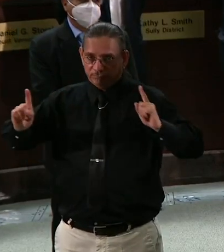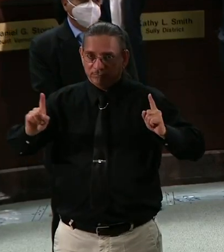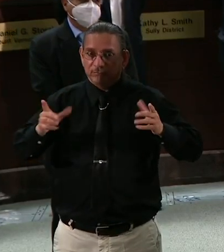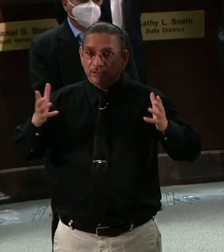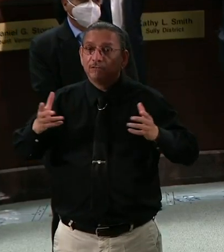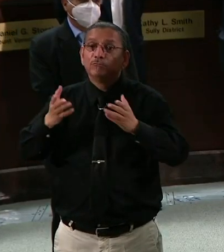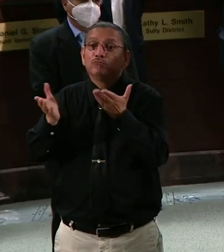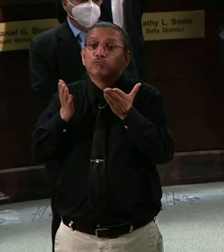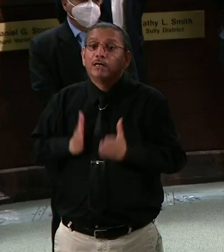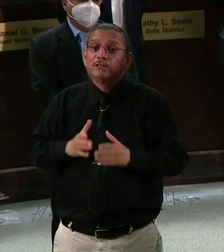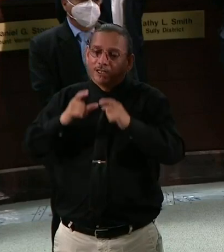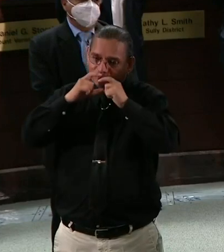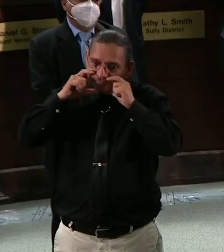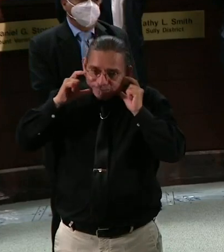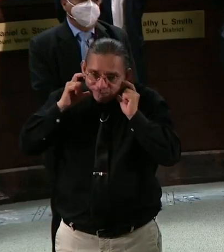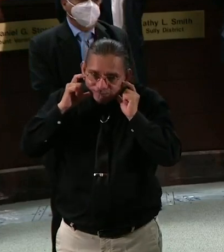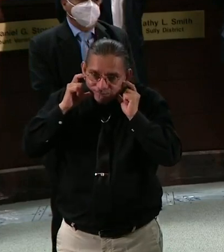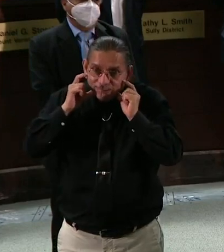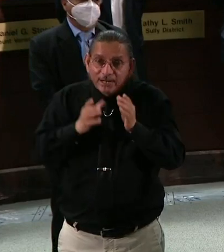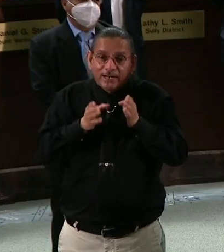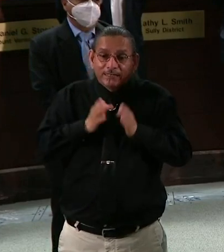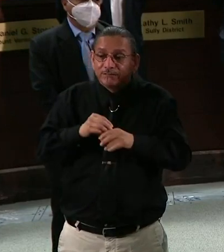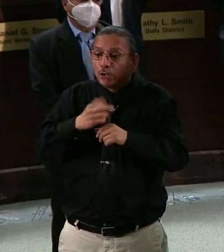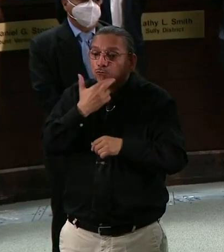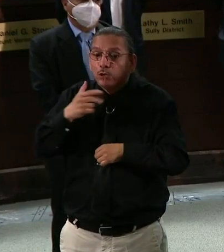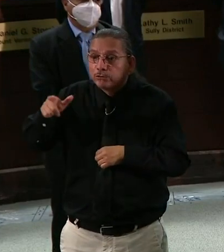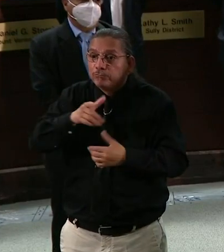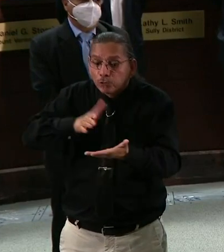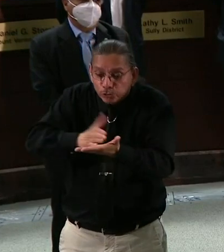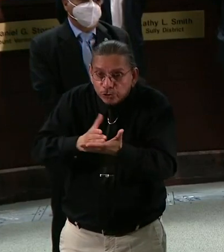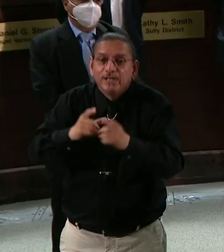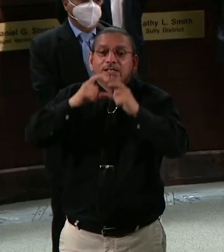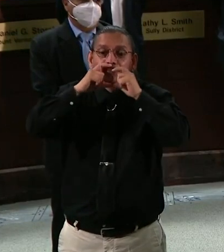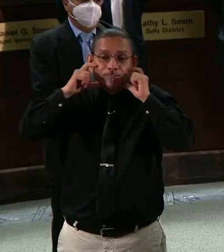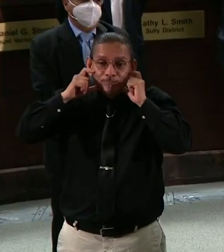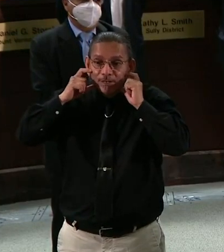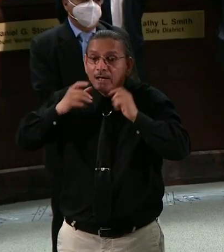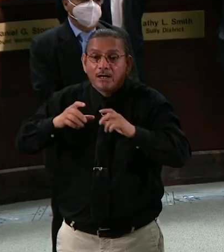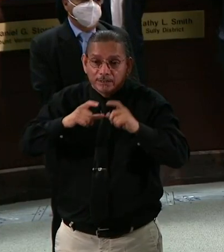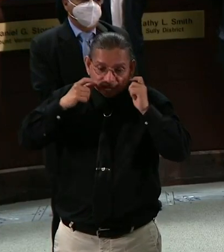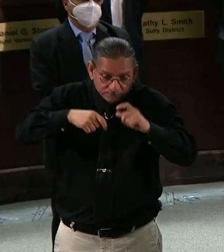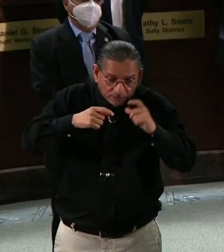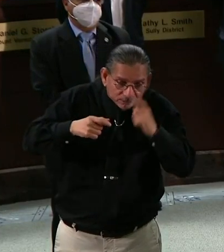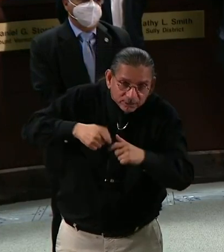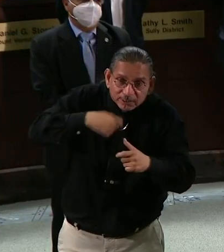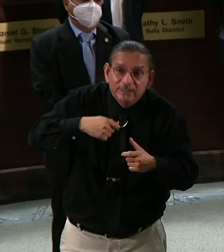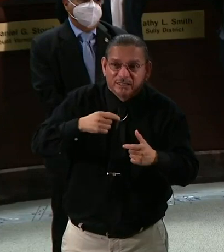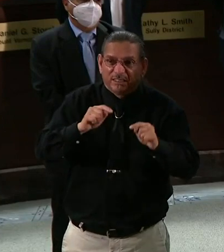DISTANCING. SERVERS ARE WEARING MASKS. INDIVIDUALS AND THE RESTAURANTS ARE WEARING MASKS